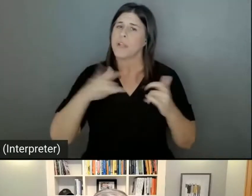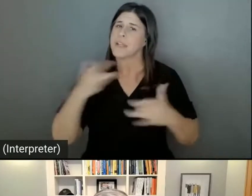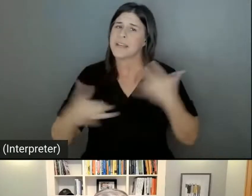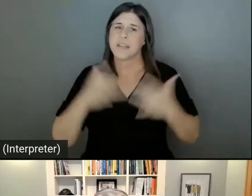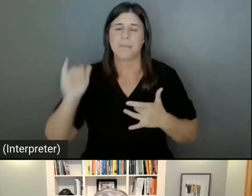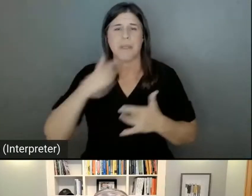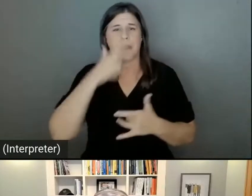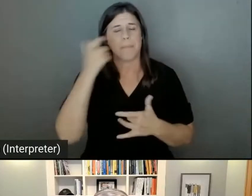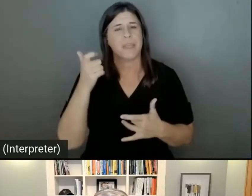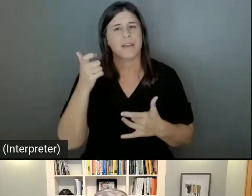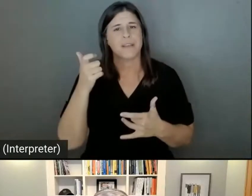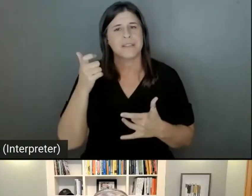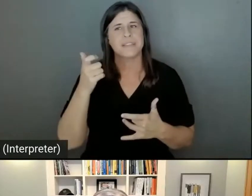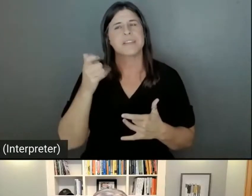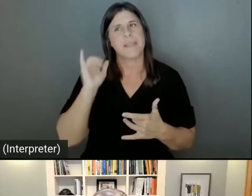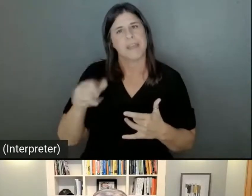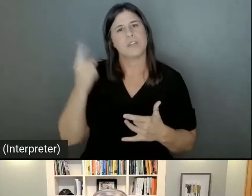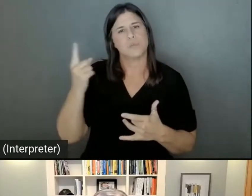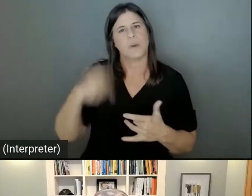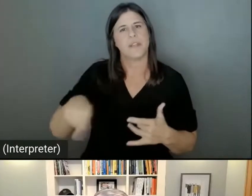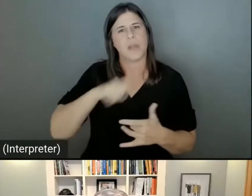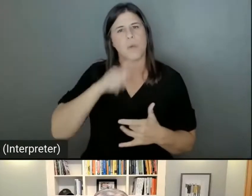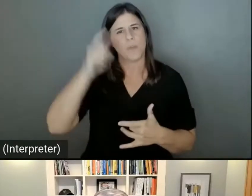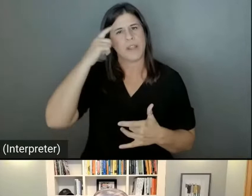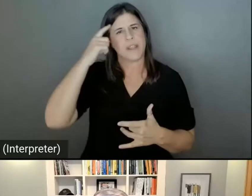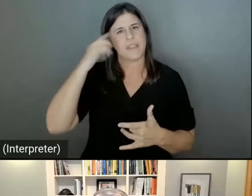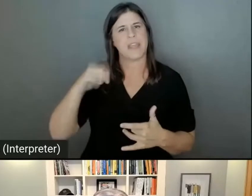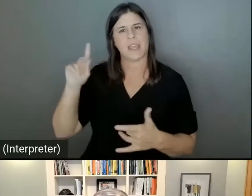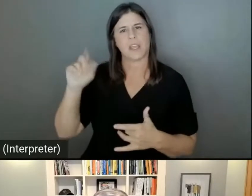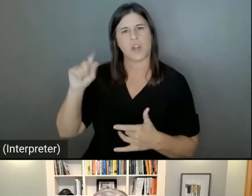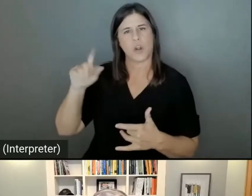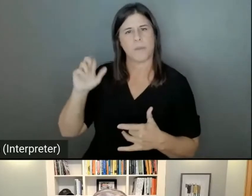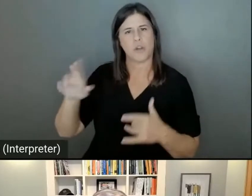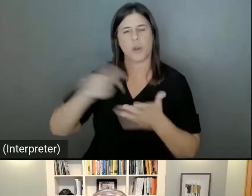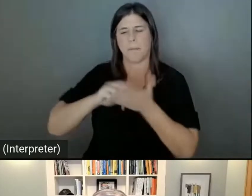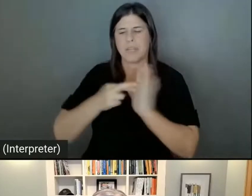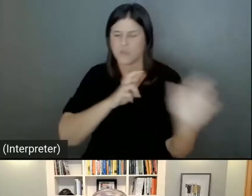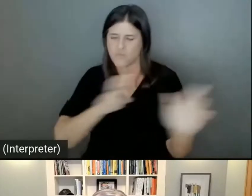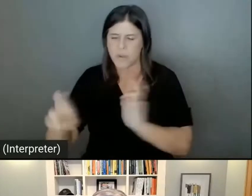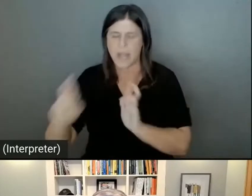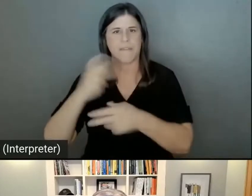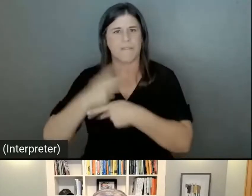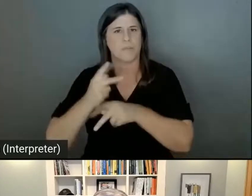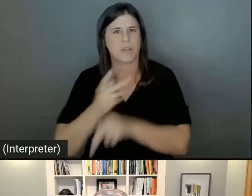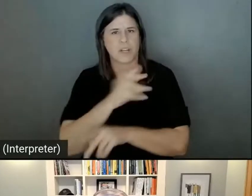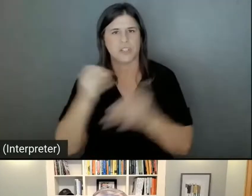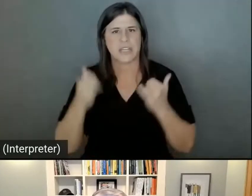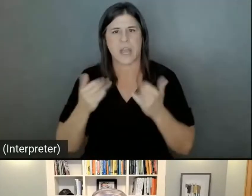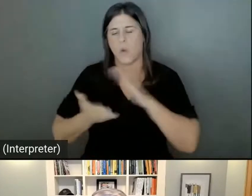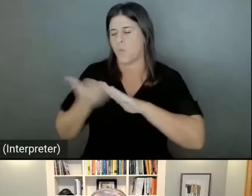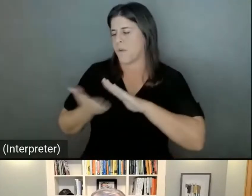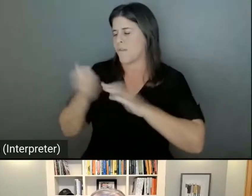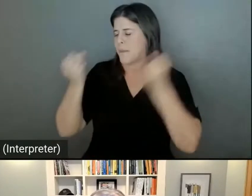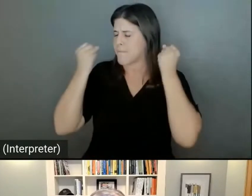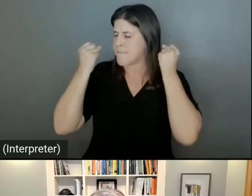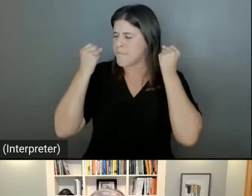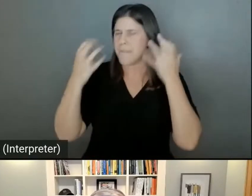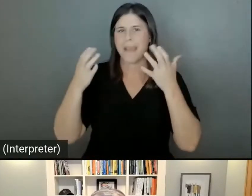it's one that we think makes Karpenter ready for production. We've, run a number of scale tests on Karpenter